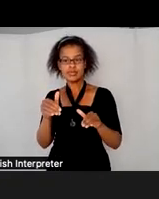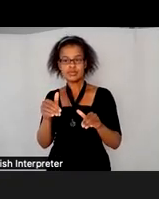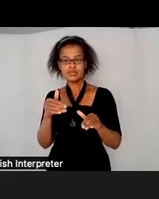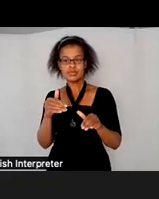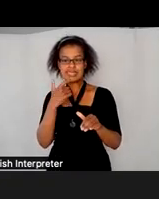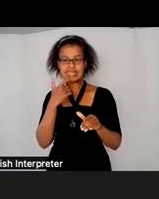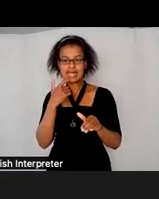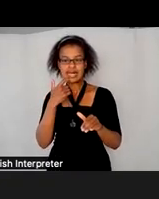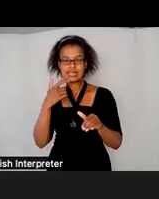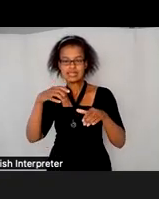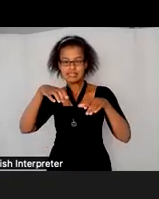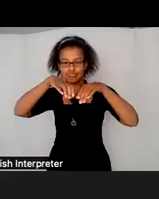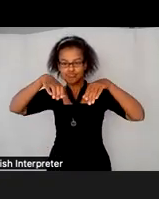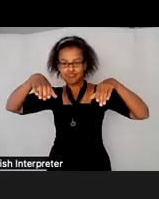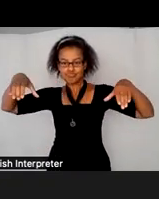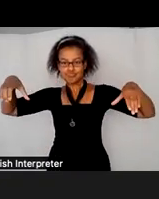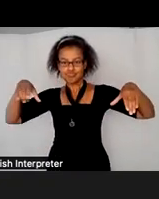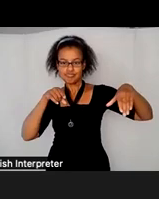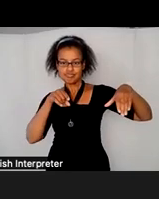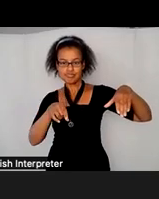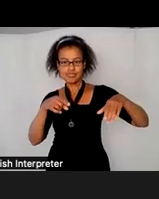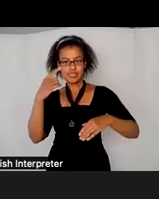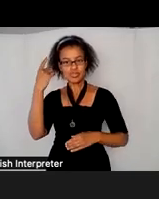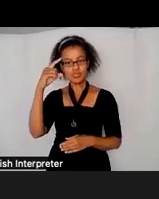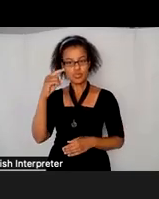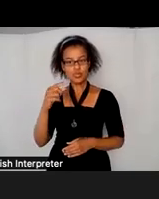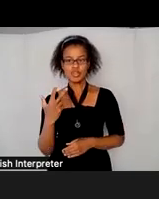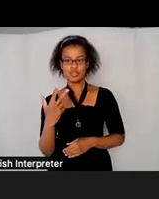It's currently used as a three season greenhouse.